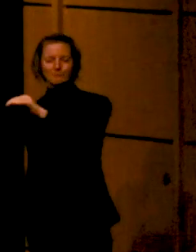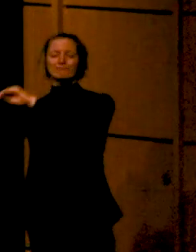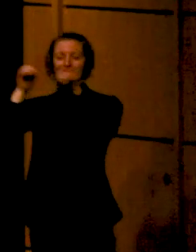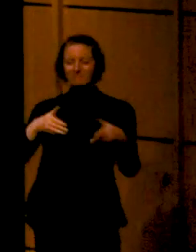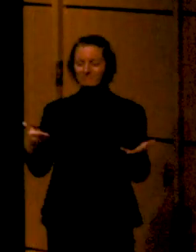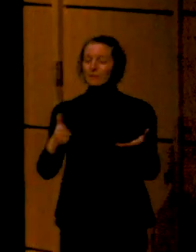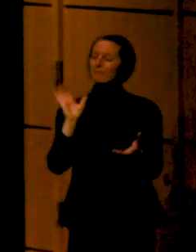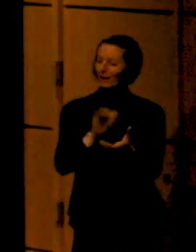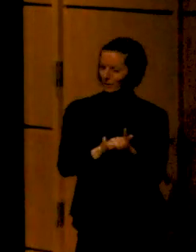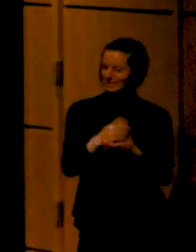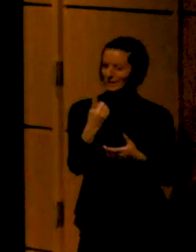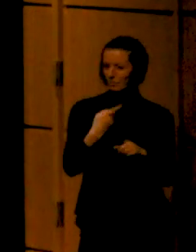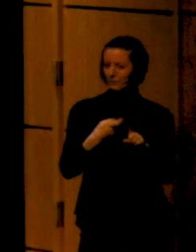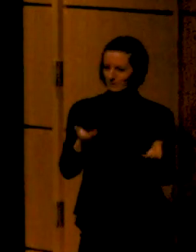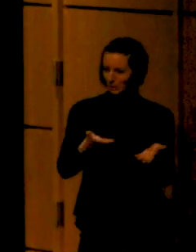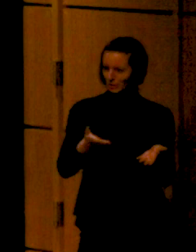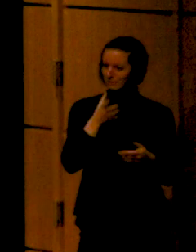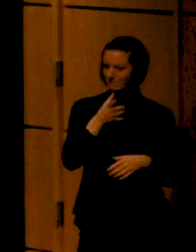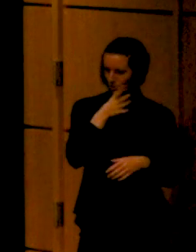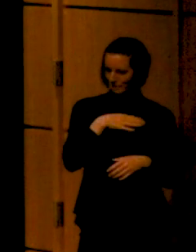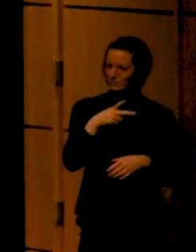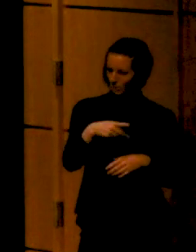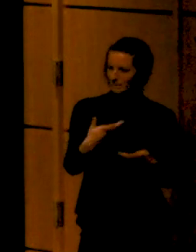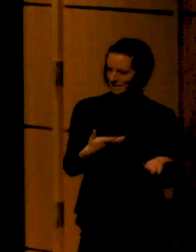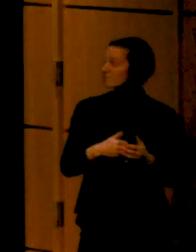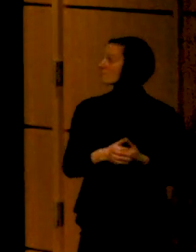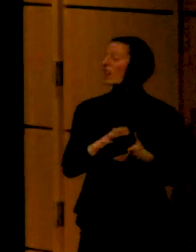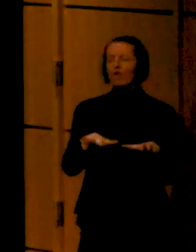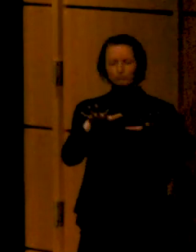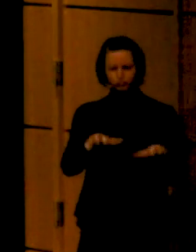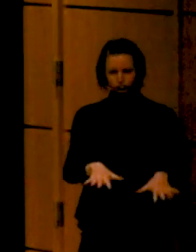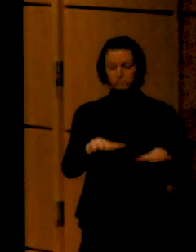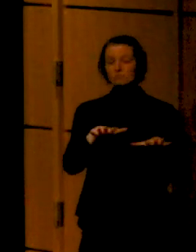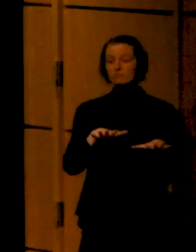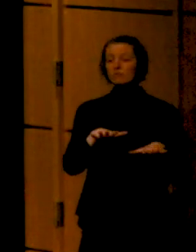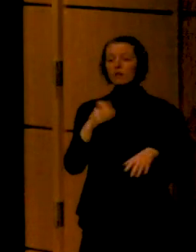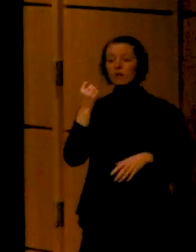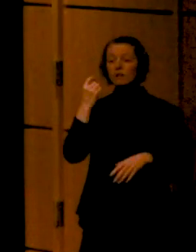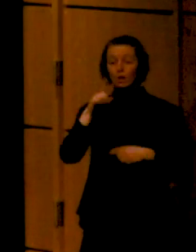and settled down. And when the mountain blew, he was completely taken with it.